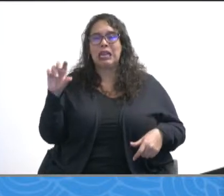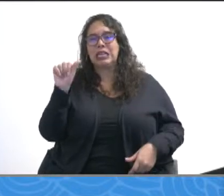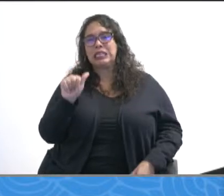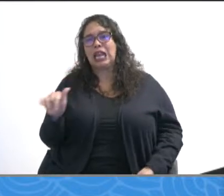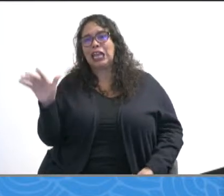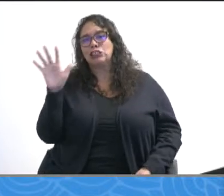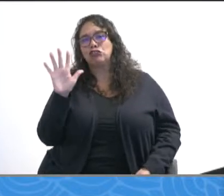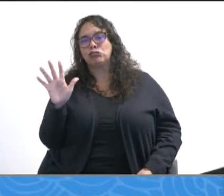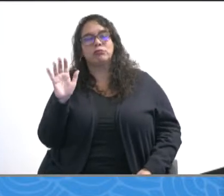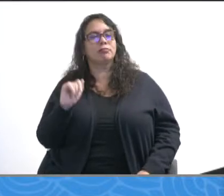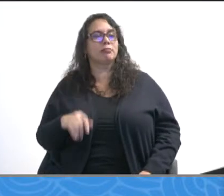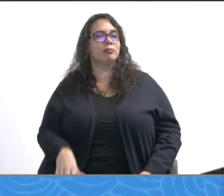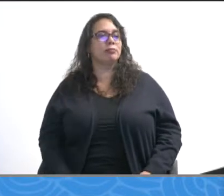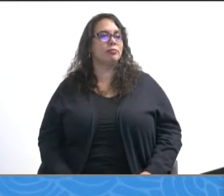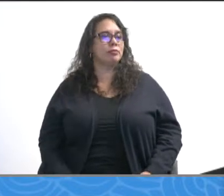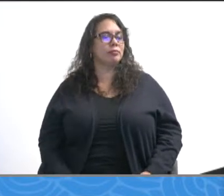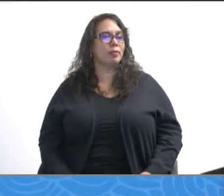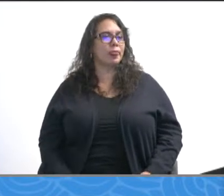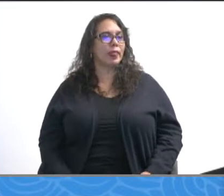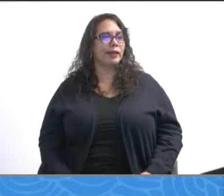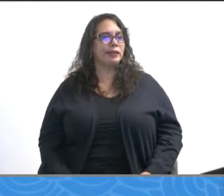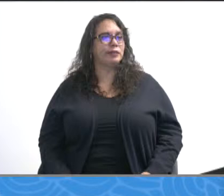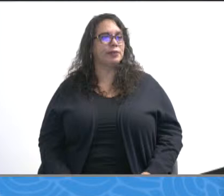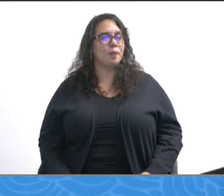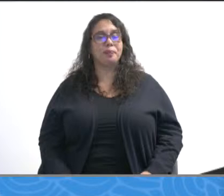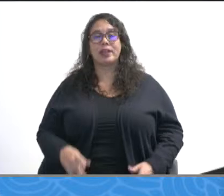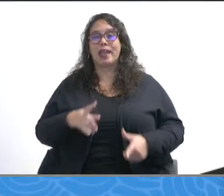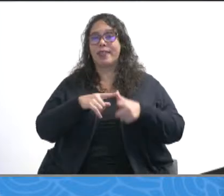So the question is presented to me once again.